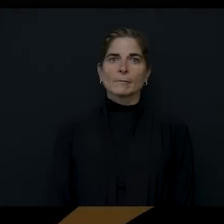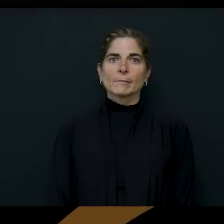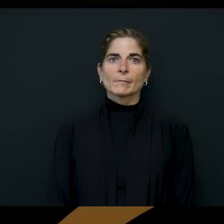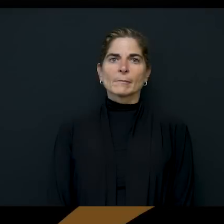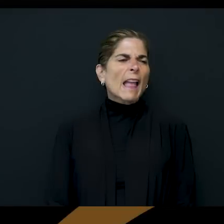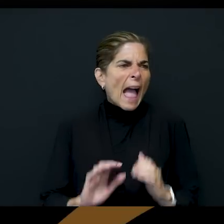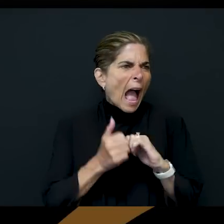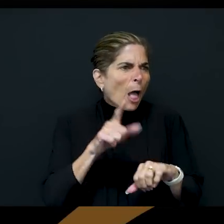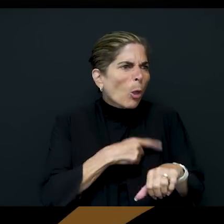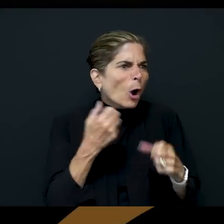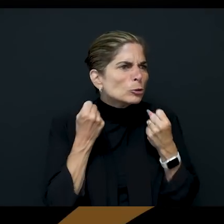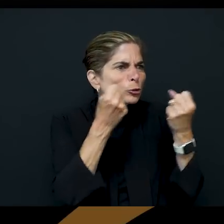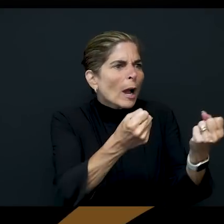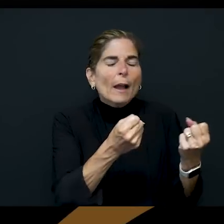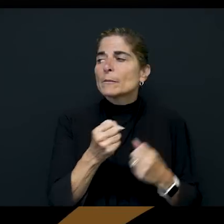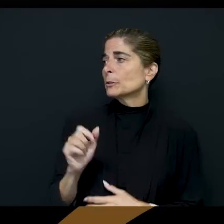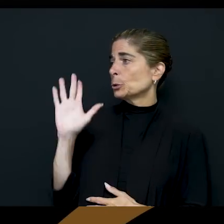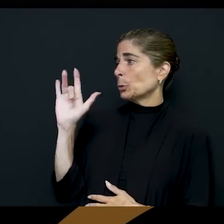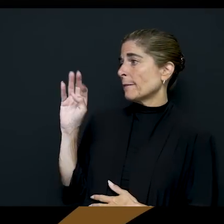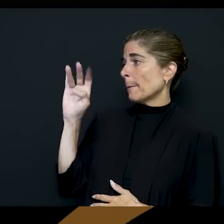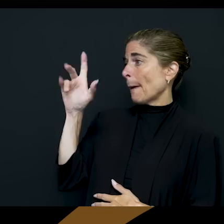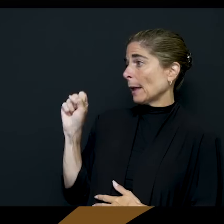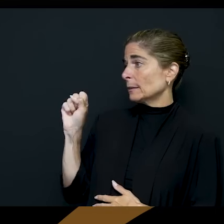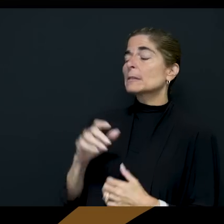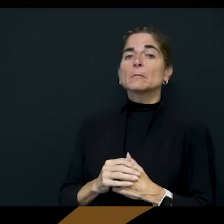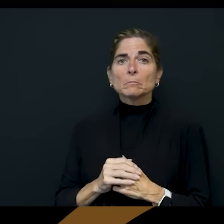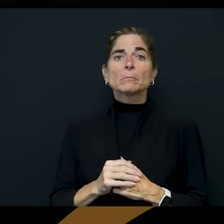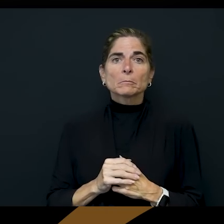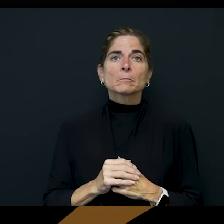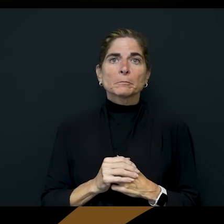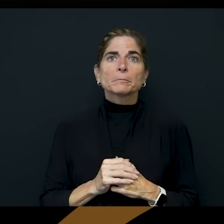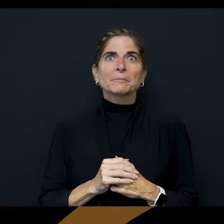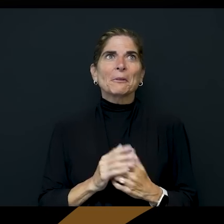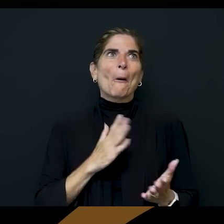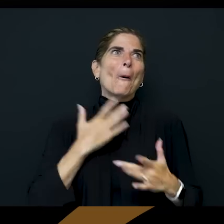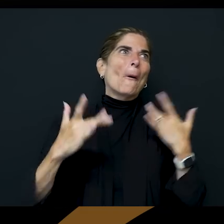How long a drive to the airport? About 25. Ok. Excited!